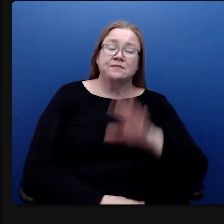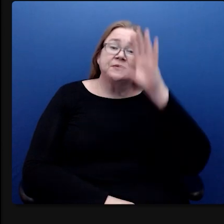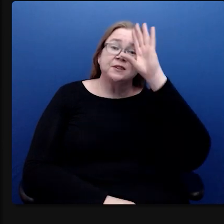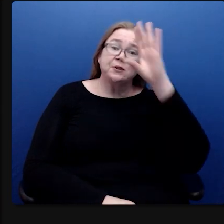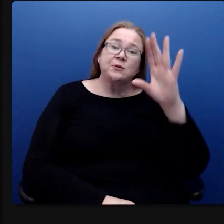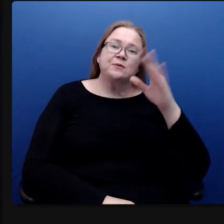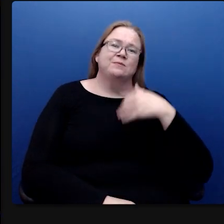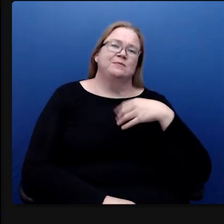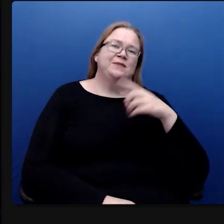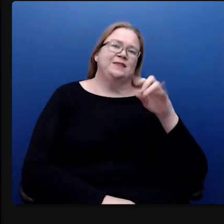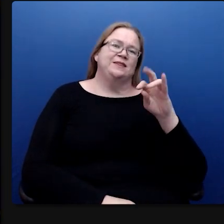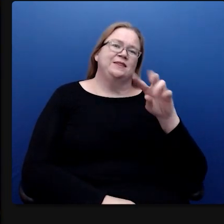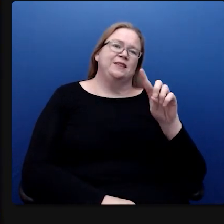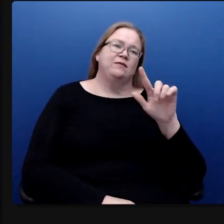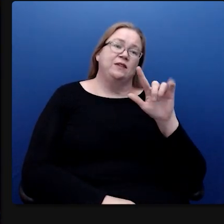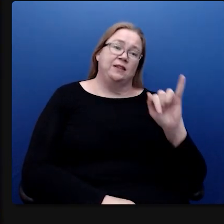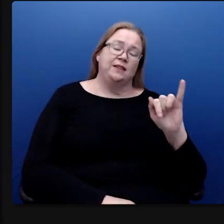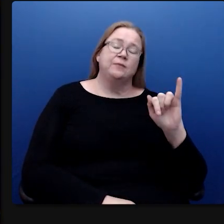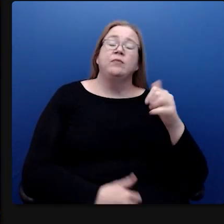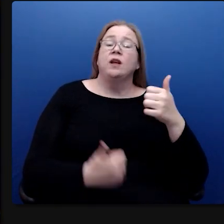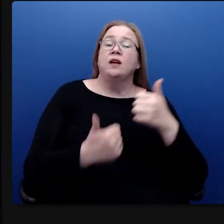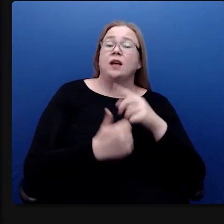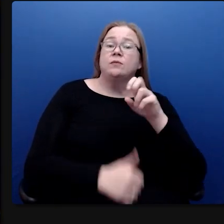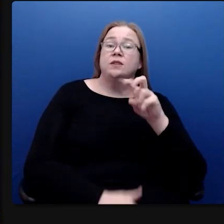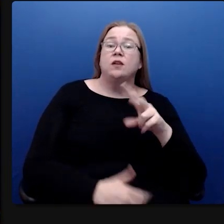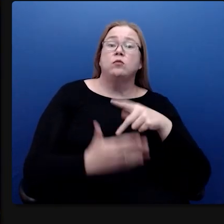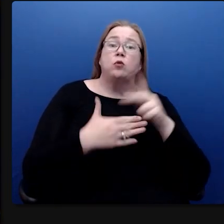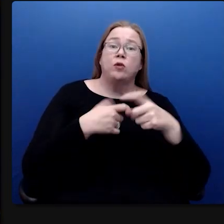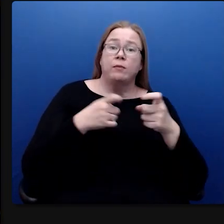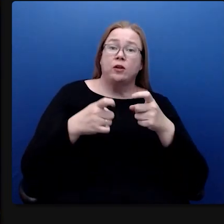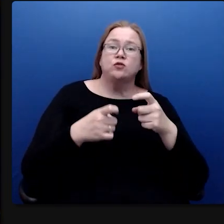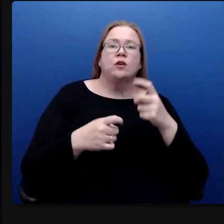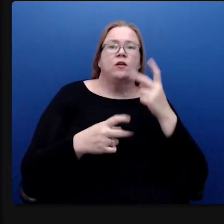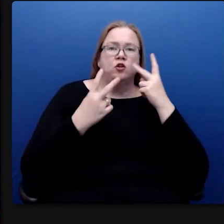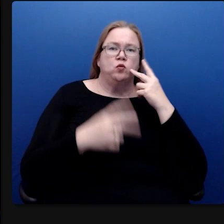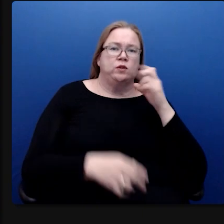[David] Hello, I'm David Li, a game dev program manager at Visual Studio.